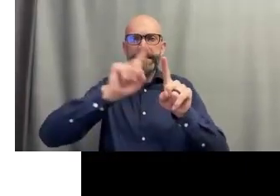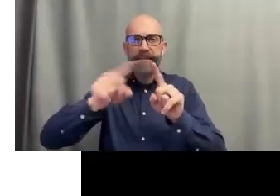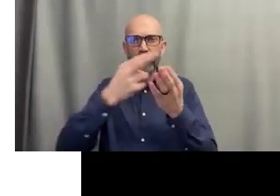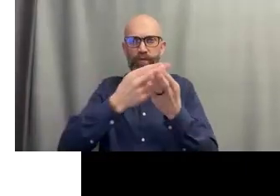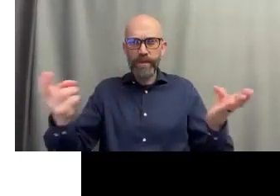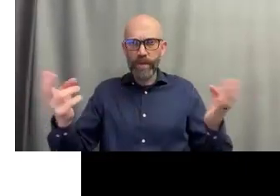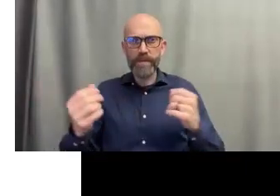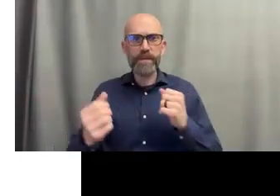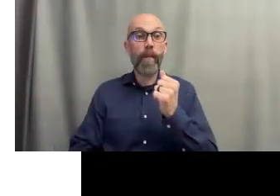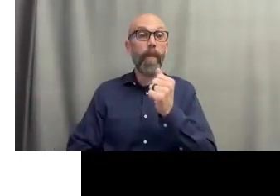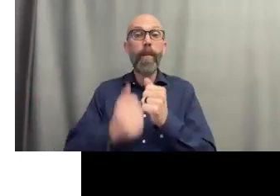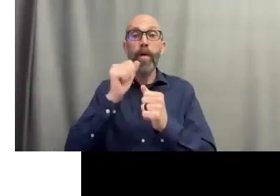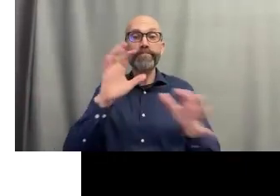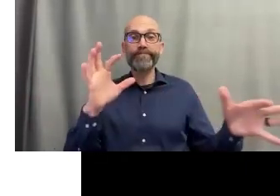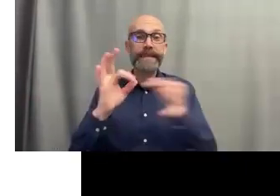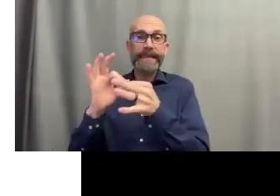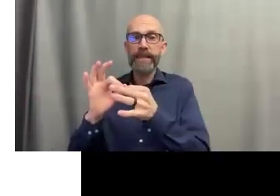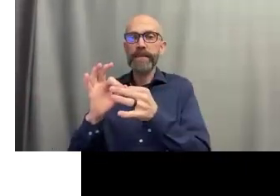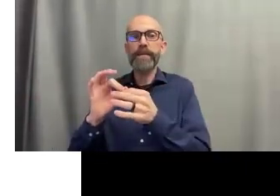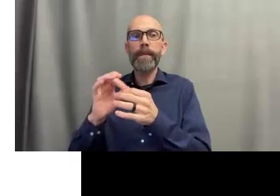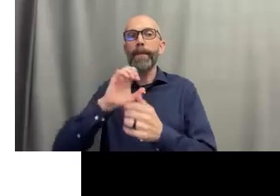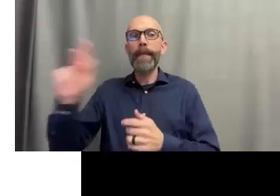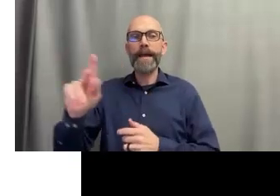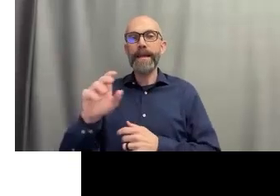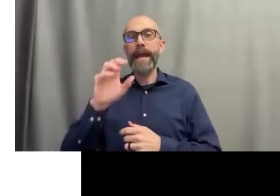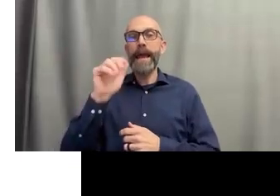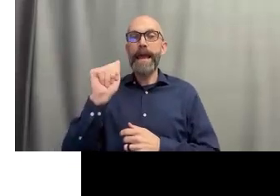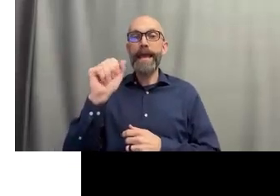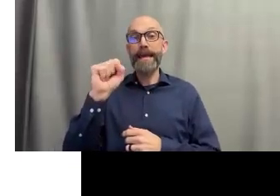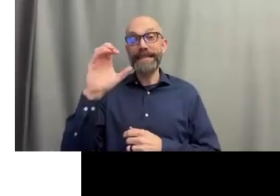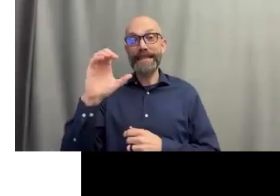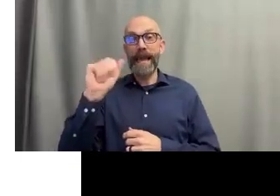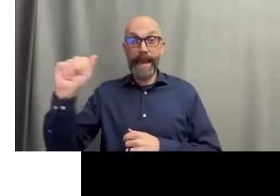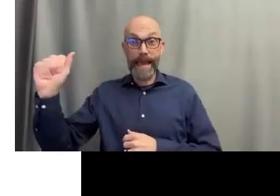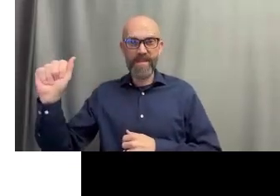A lot of it links back to the ASCCC website, but they also embed